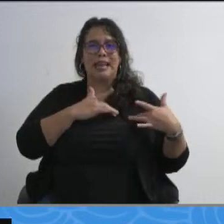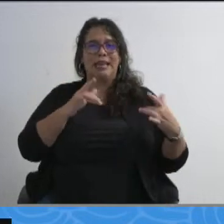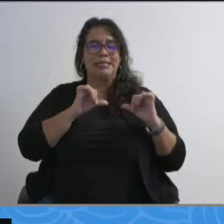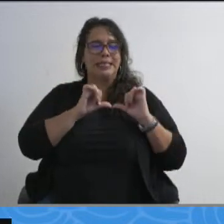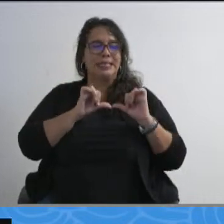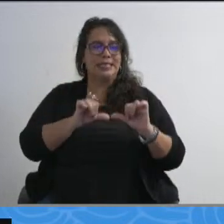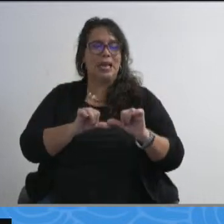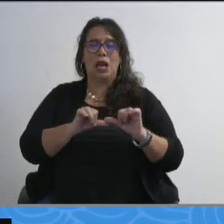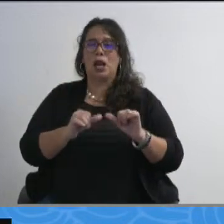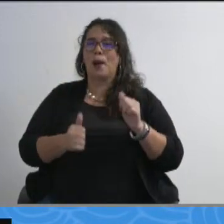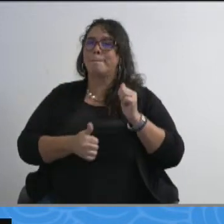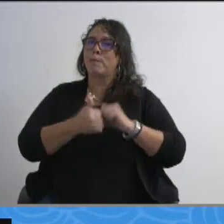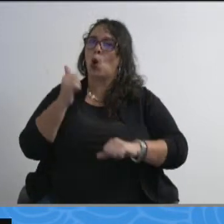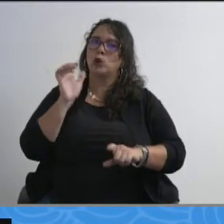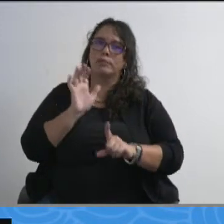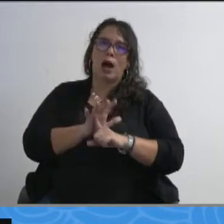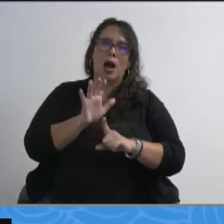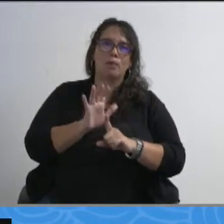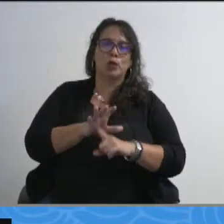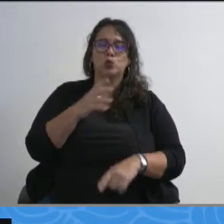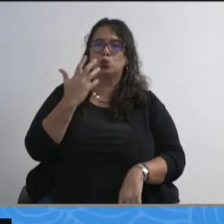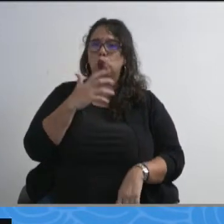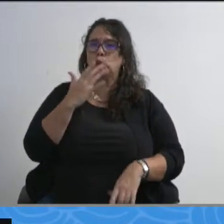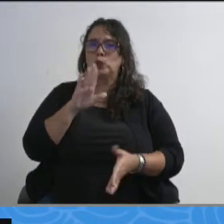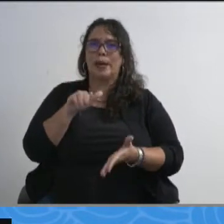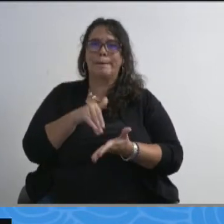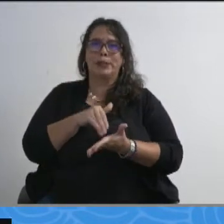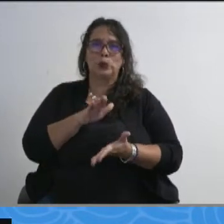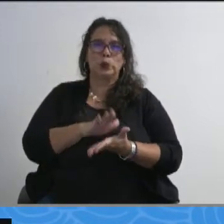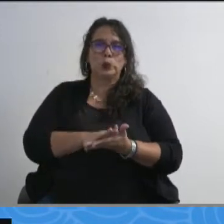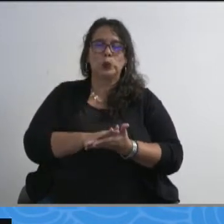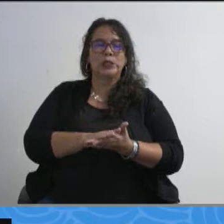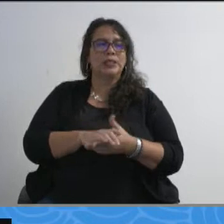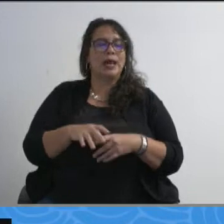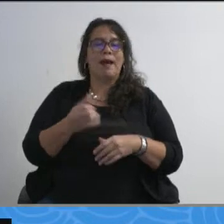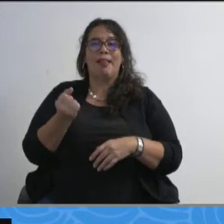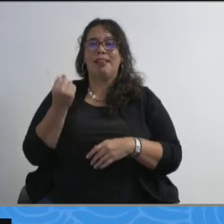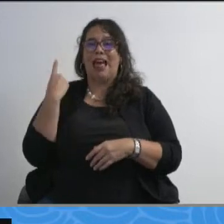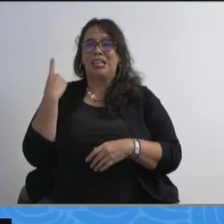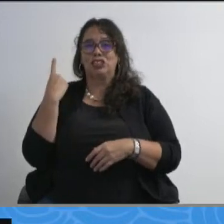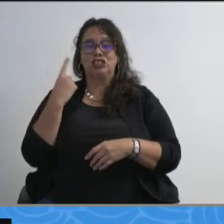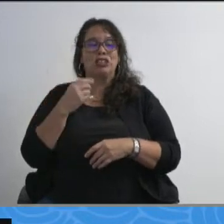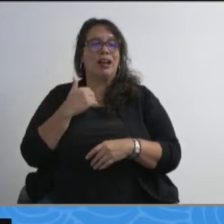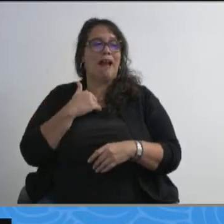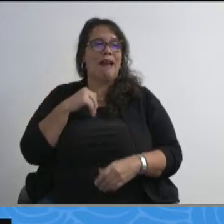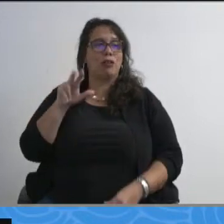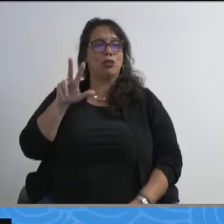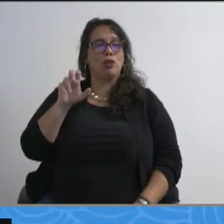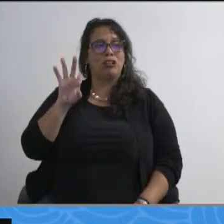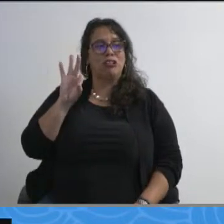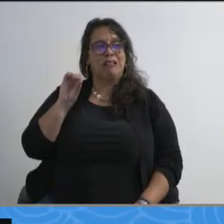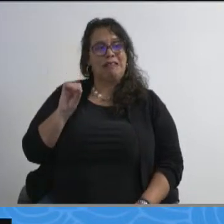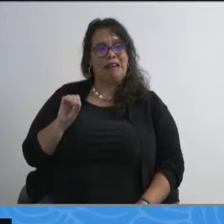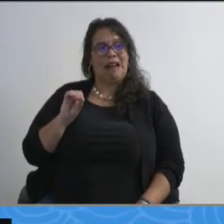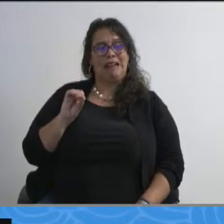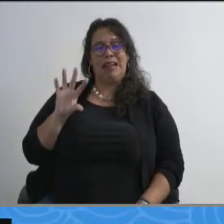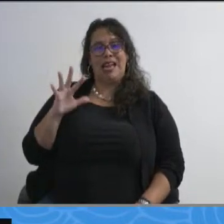of our most popular middle schools in our district. And so last year, for example, they had 390 fifth graders choose it